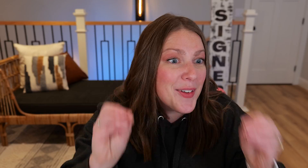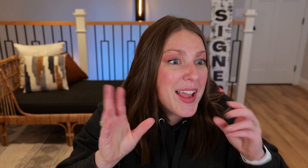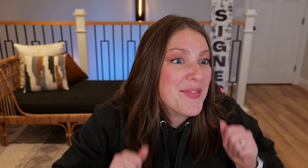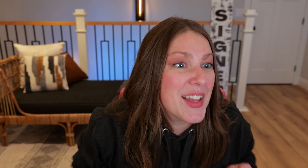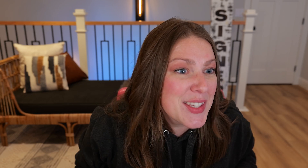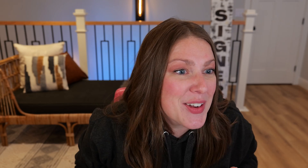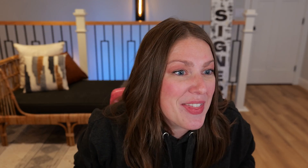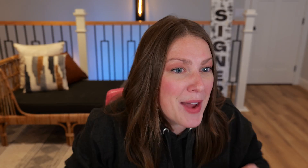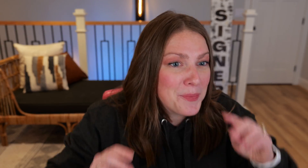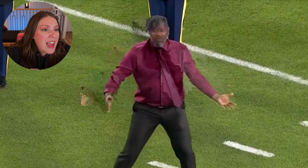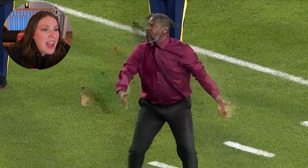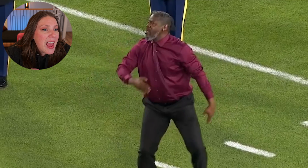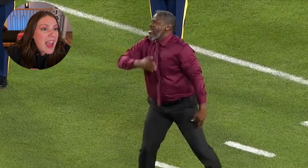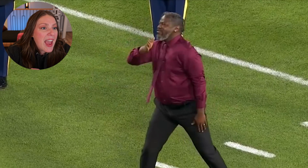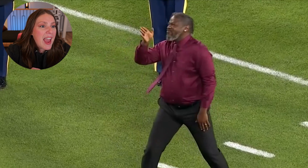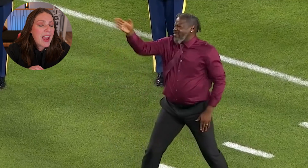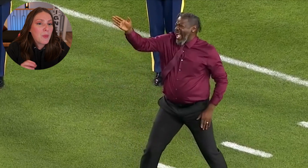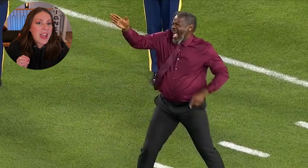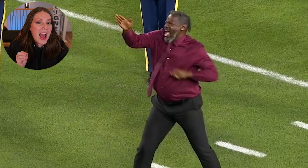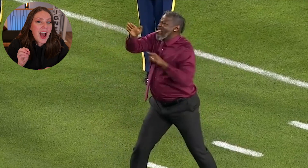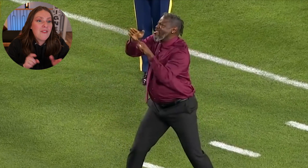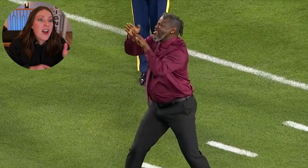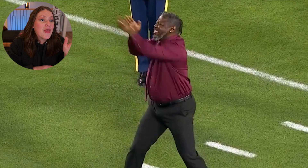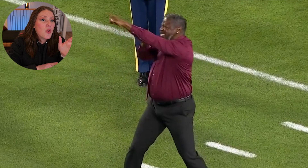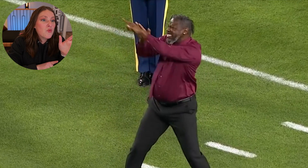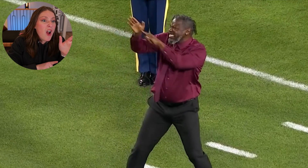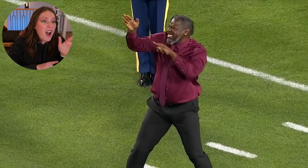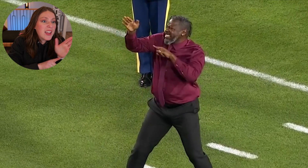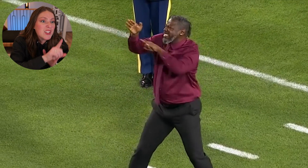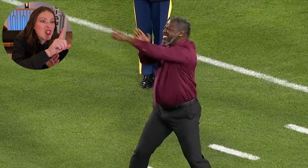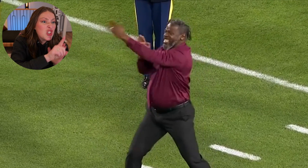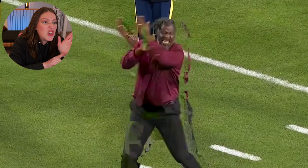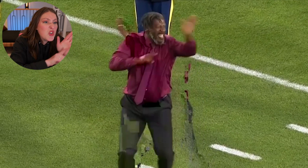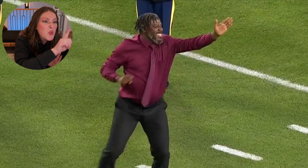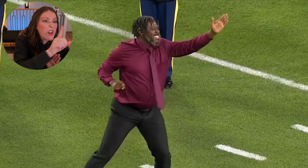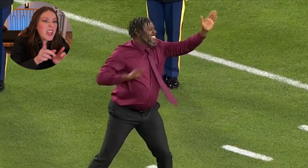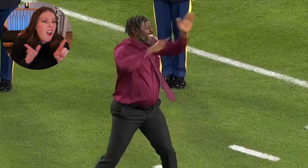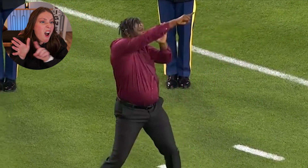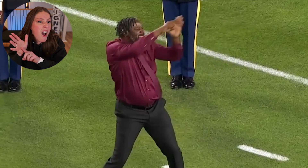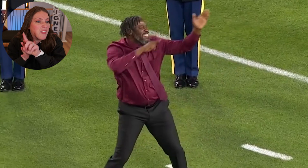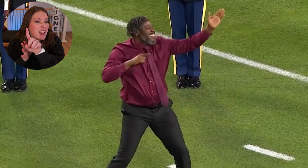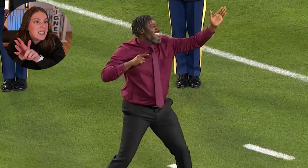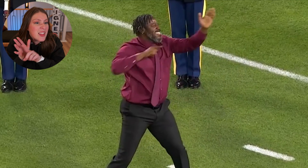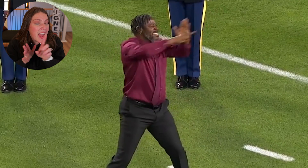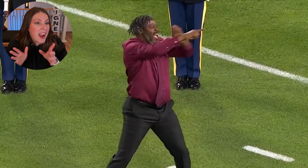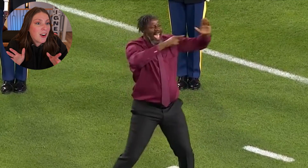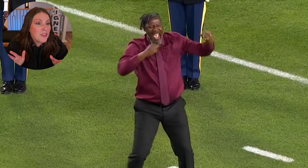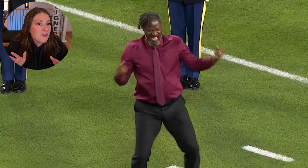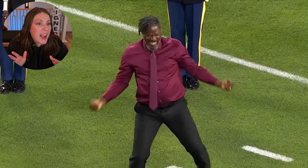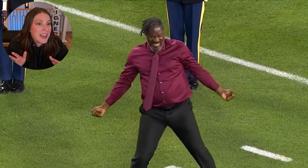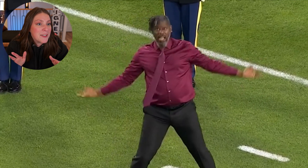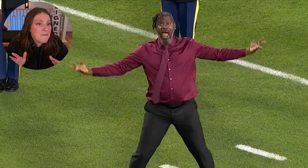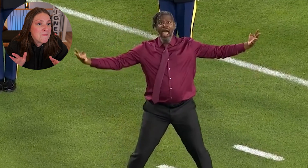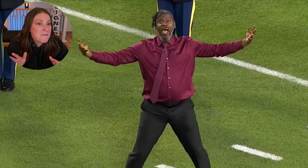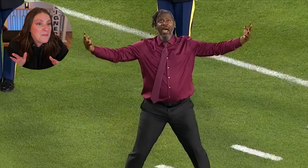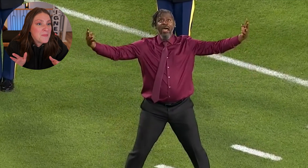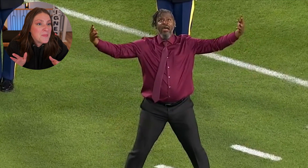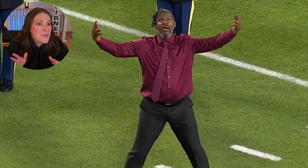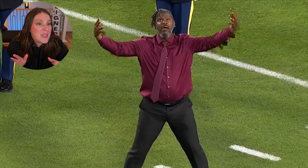Okay. Let's look at that. And we have the rockets shooting off into the air right.